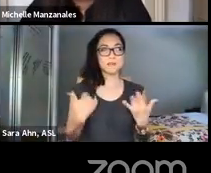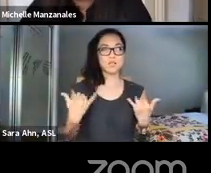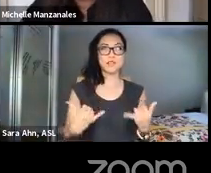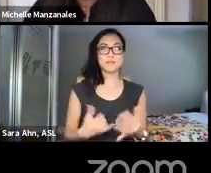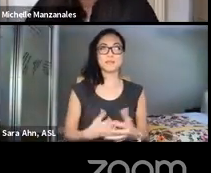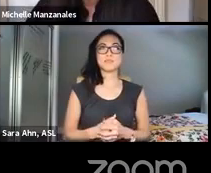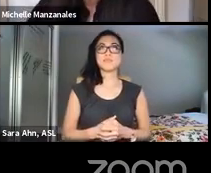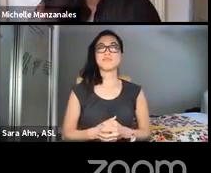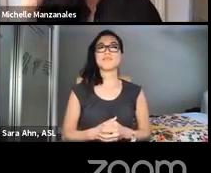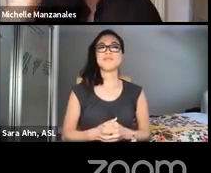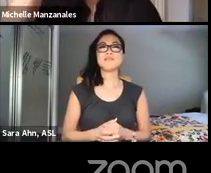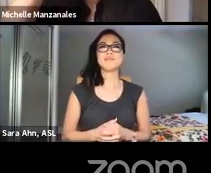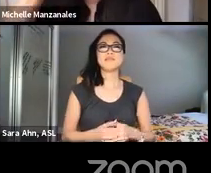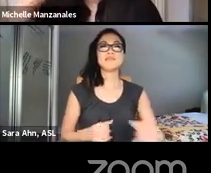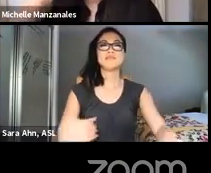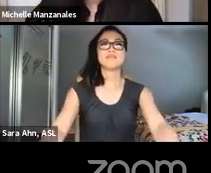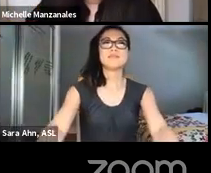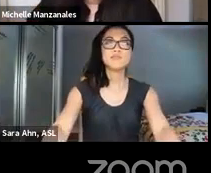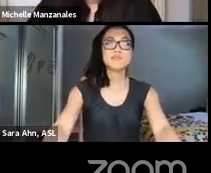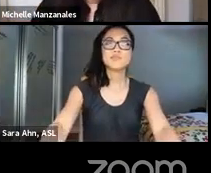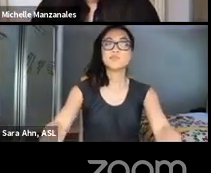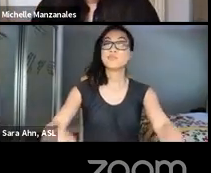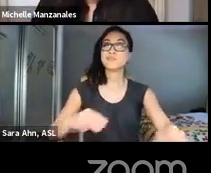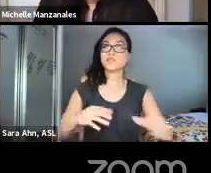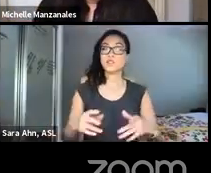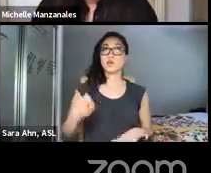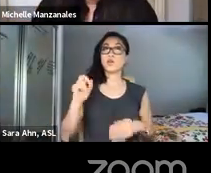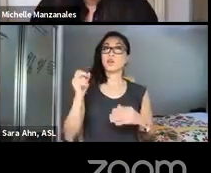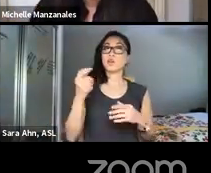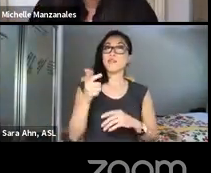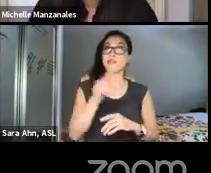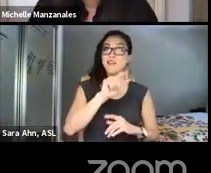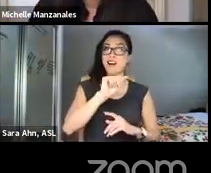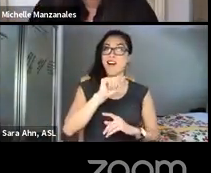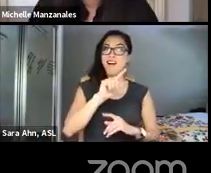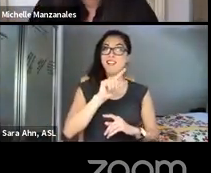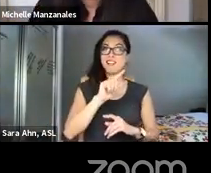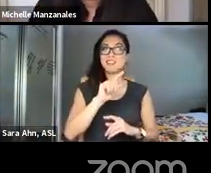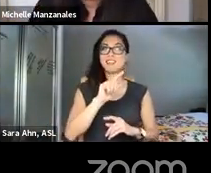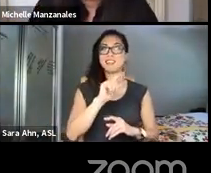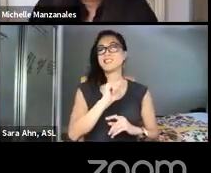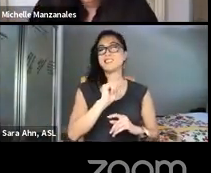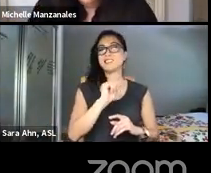disabilities. I'm calling the from Long Island City, Queens, on Lenape territory.